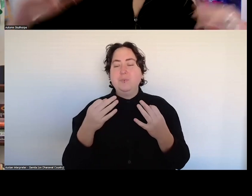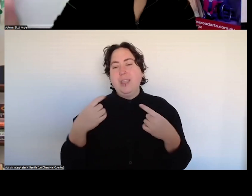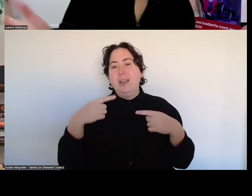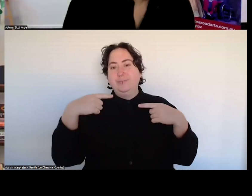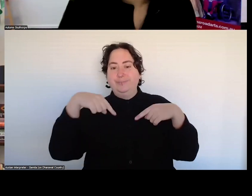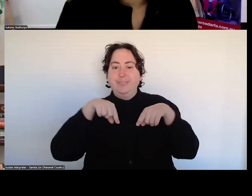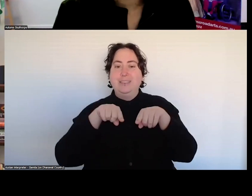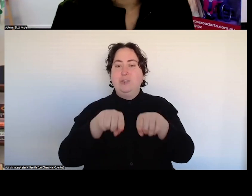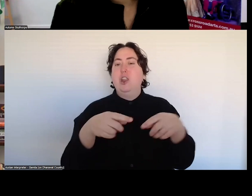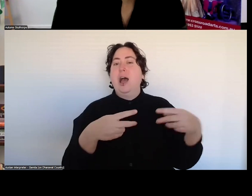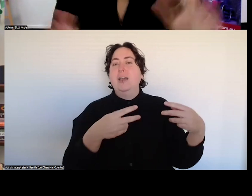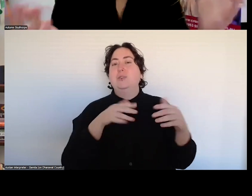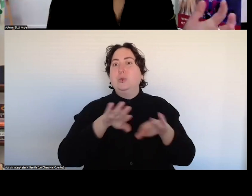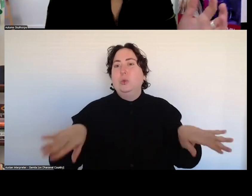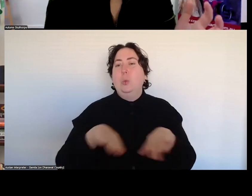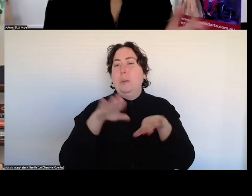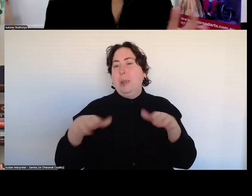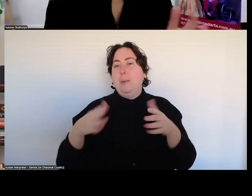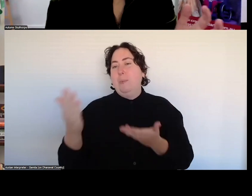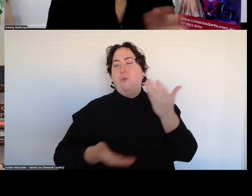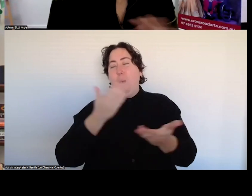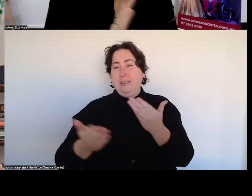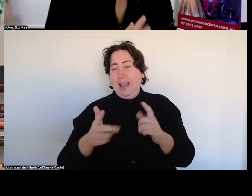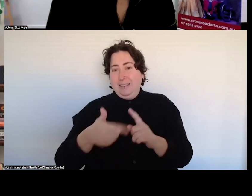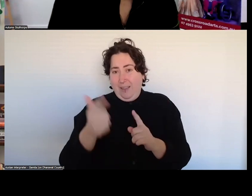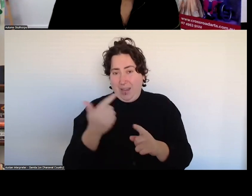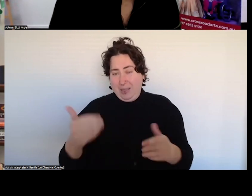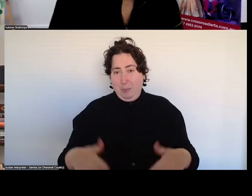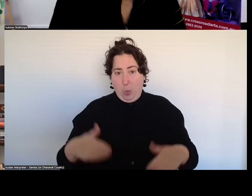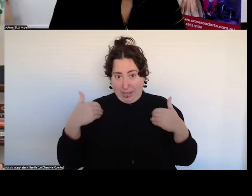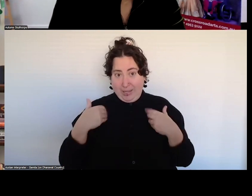with the backdrop of an exhibition by local artists. It was a point of difference for